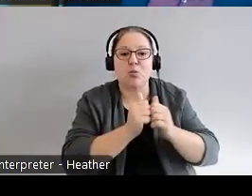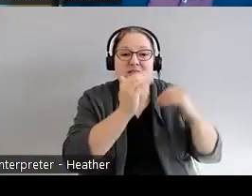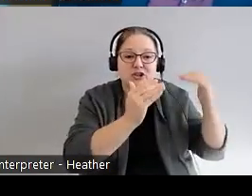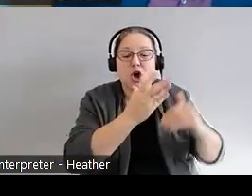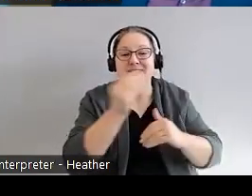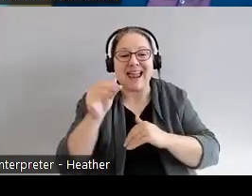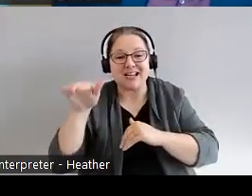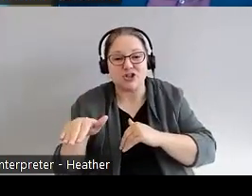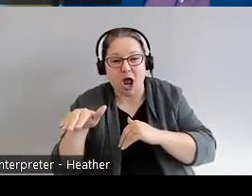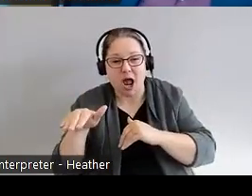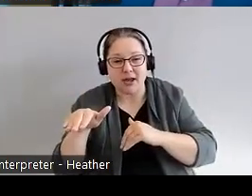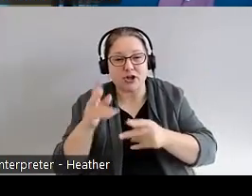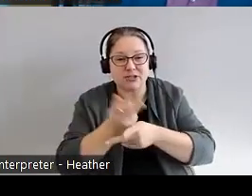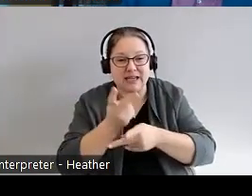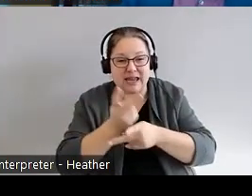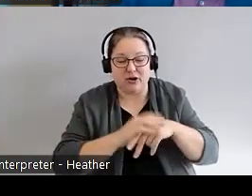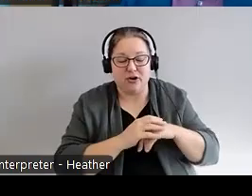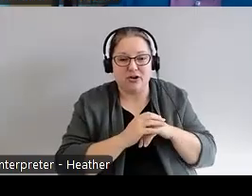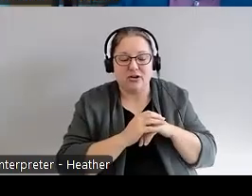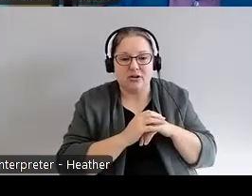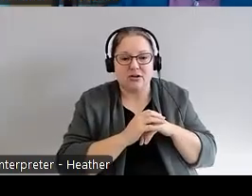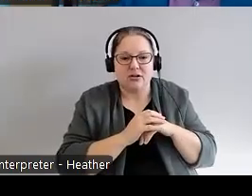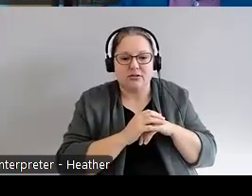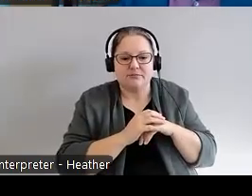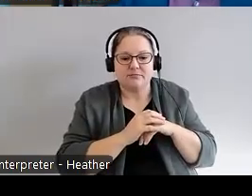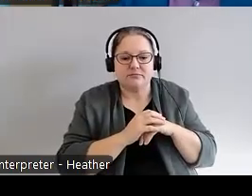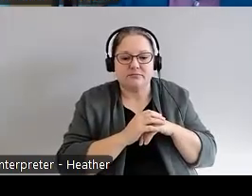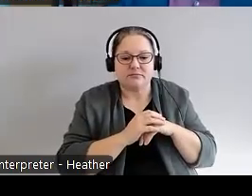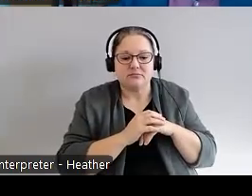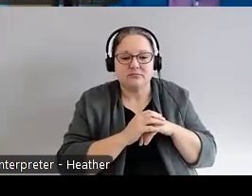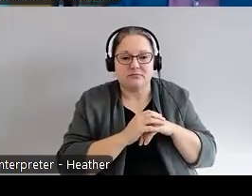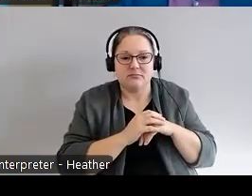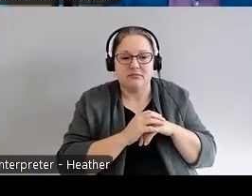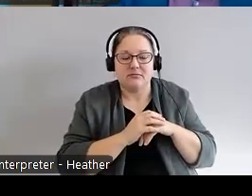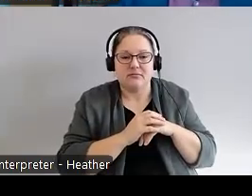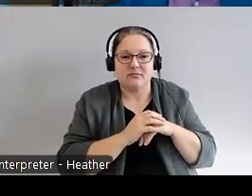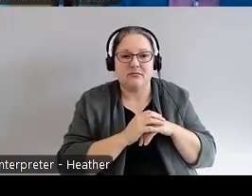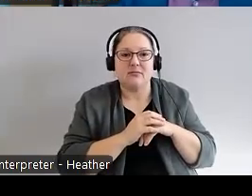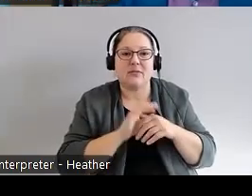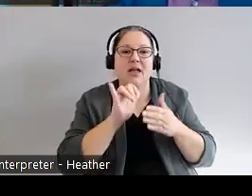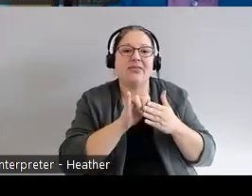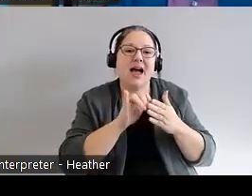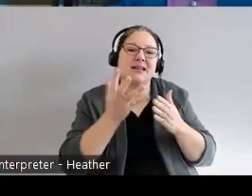um care recipients. Uh and you know and that was part of what led to sort of thinking more